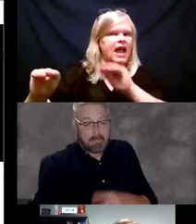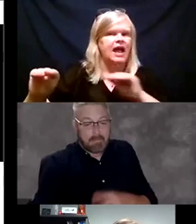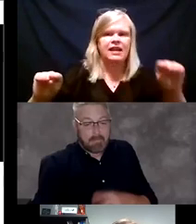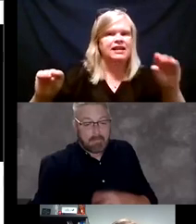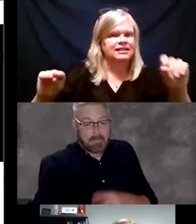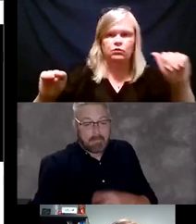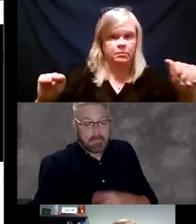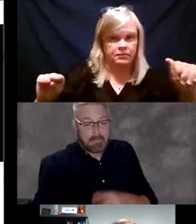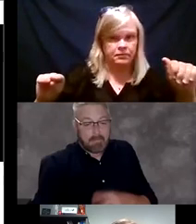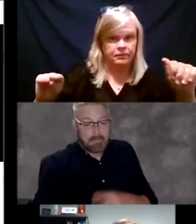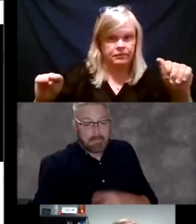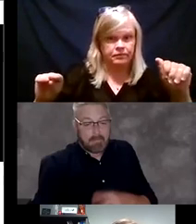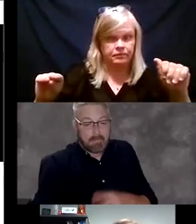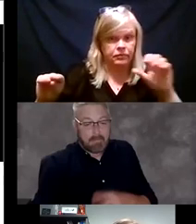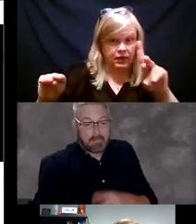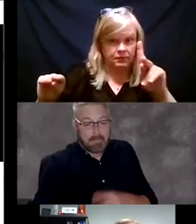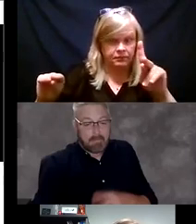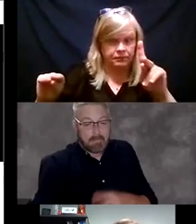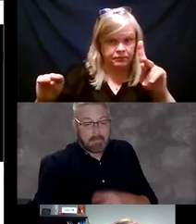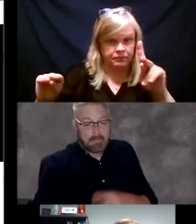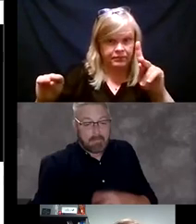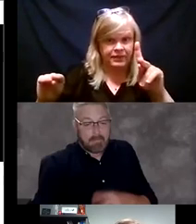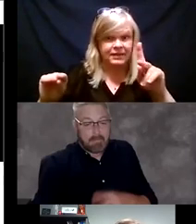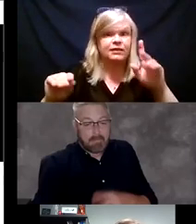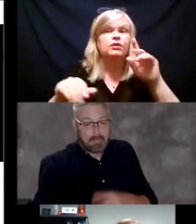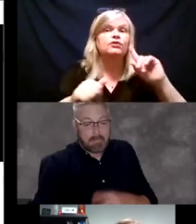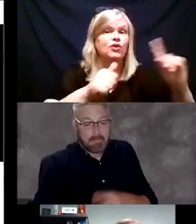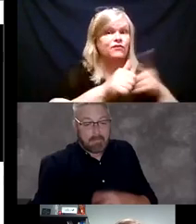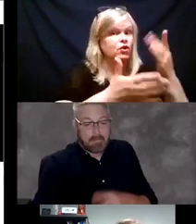AND -- SO YOU NEED THAT FIRST COMPONENT, NOT HUSBAND AND WIFE,